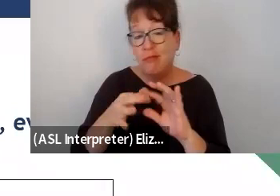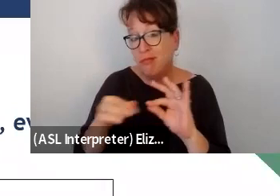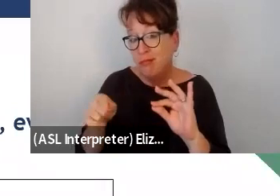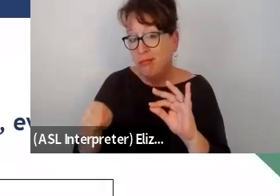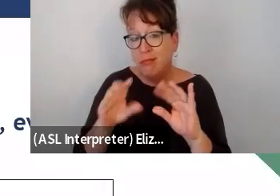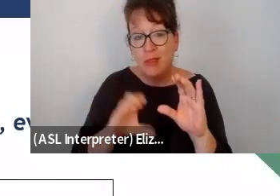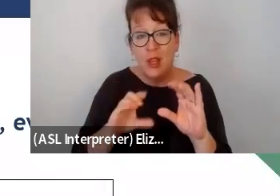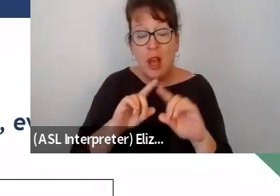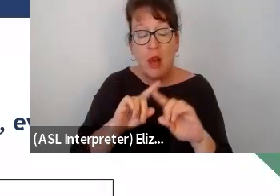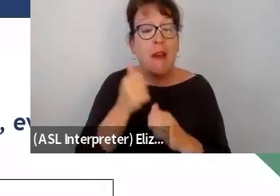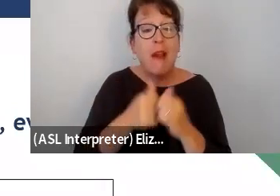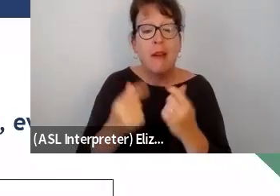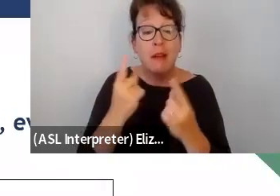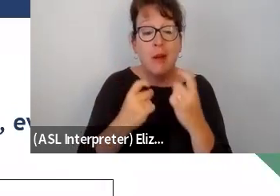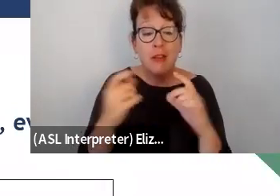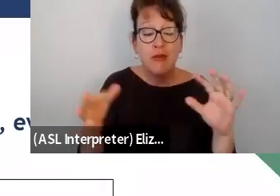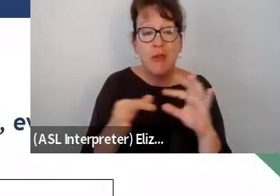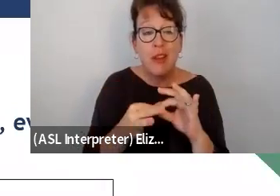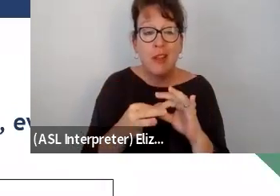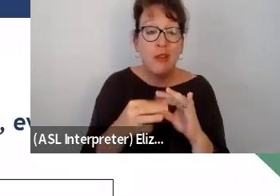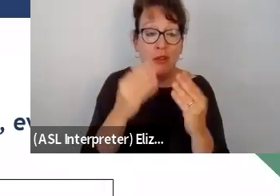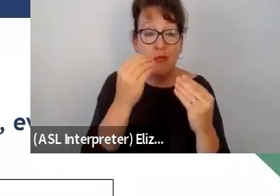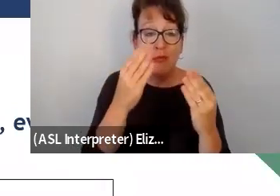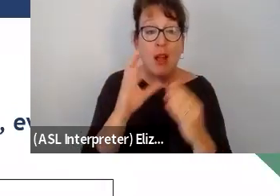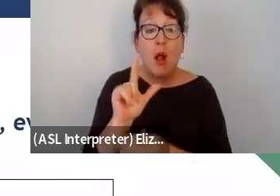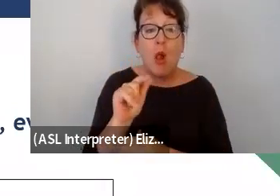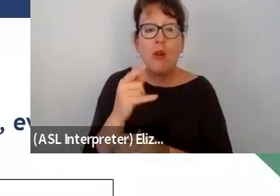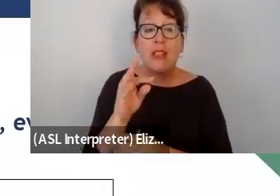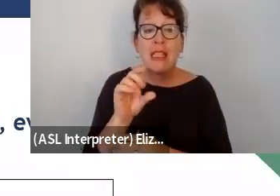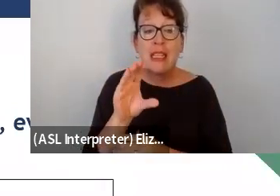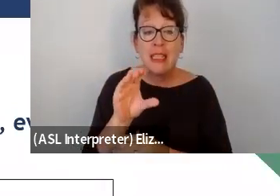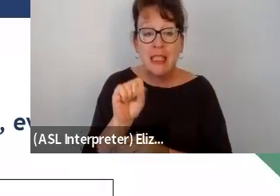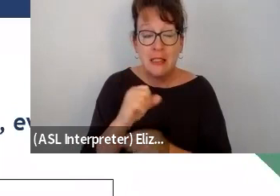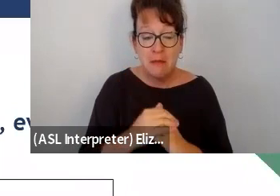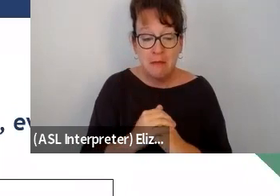competition to build on EPA's Ports Initiative, which, of course, helps our nation's ports